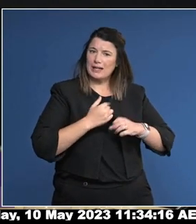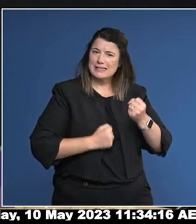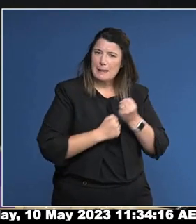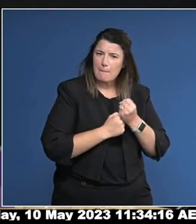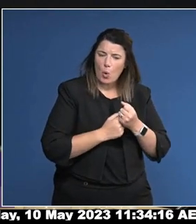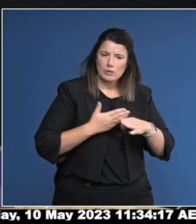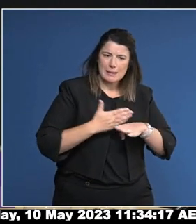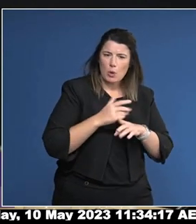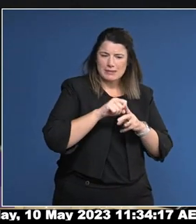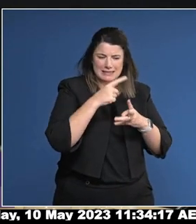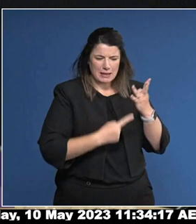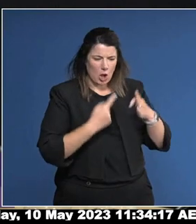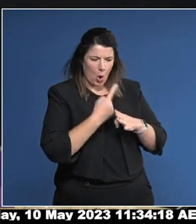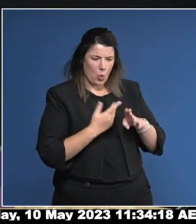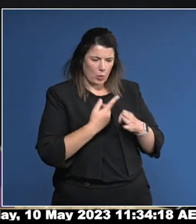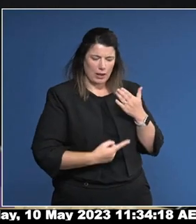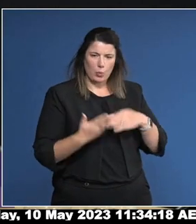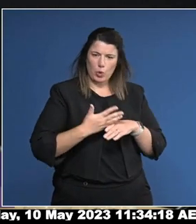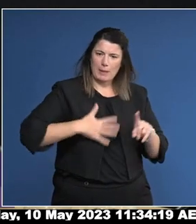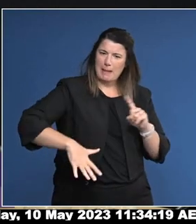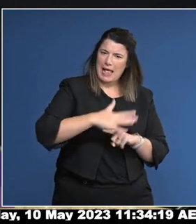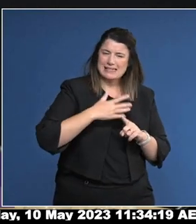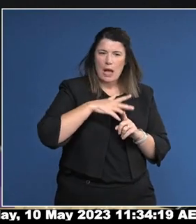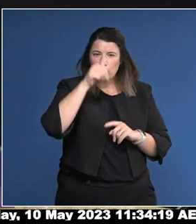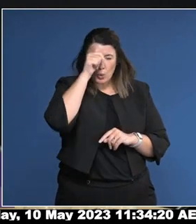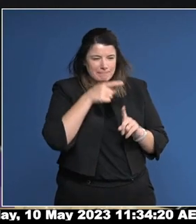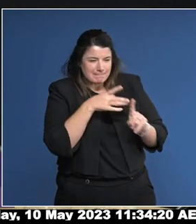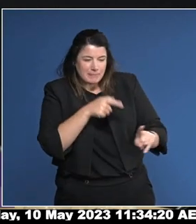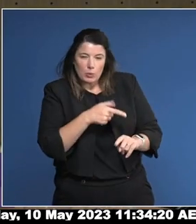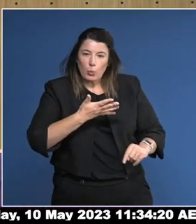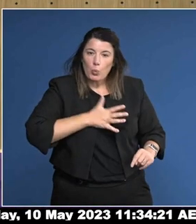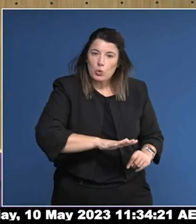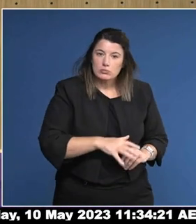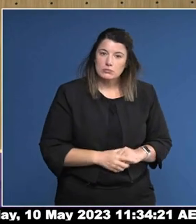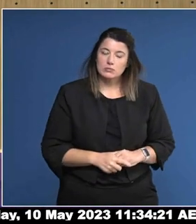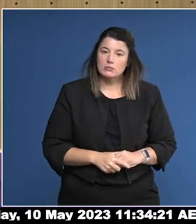or volunteering role? MS STEVENSON: Based on the documentation through the communication